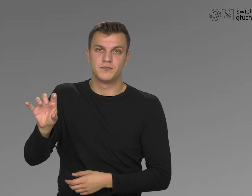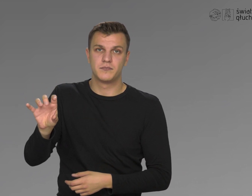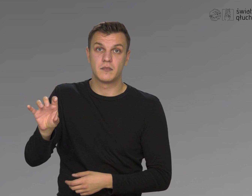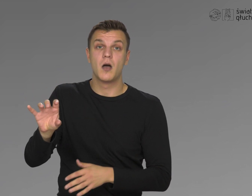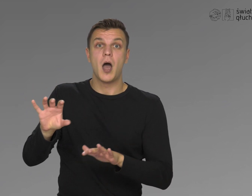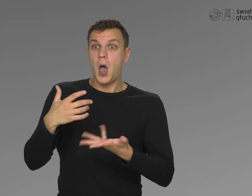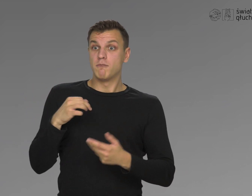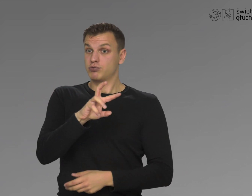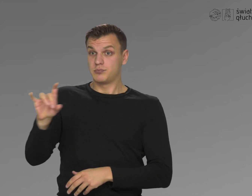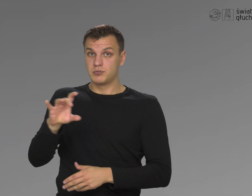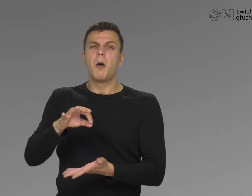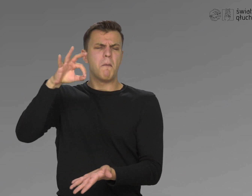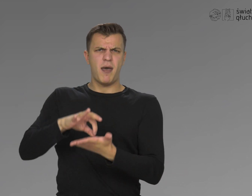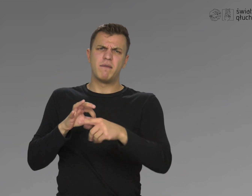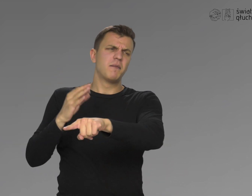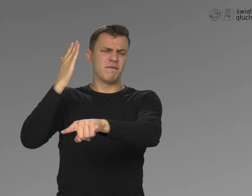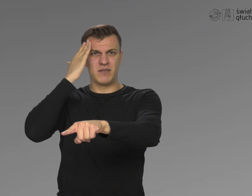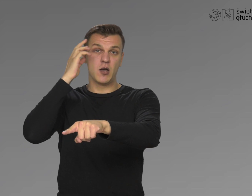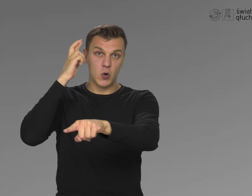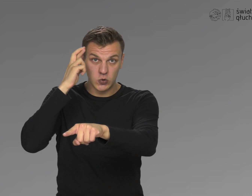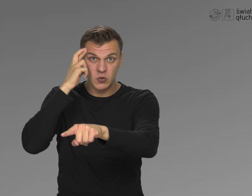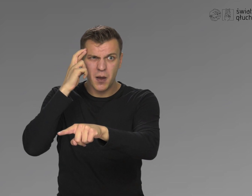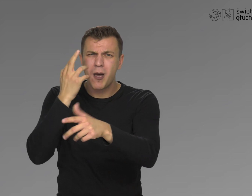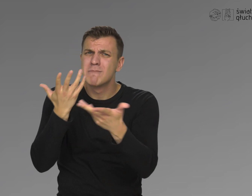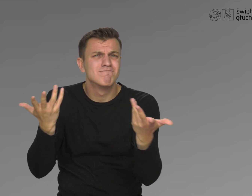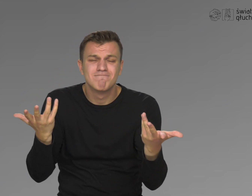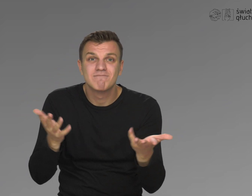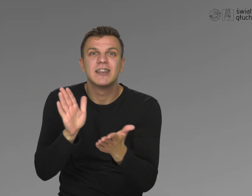Will the Deaf person understand it? Not necessarily.